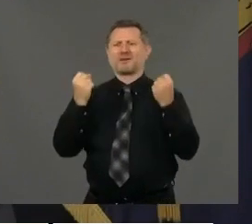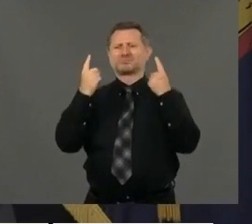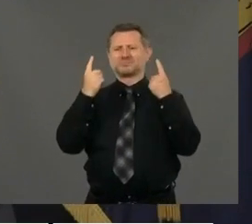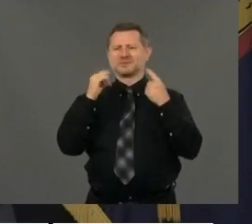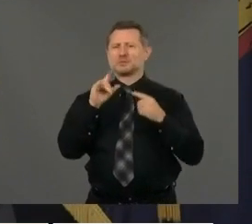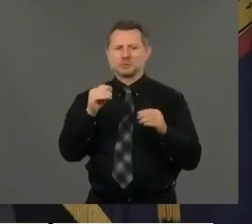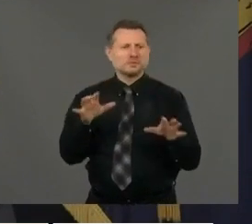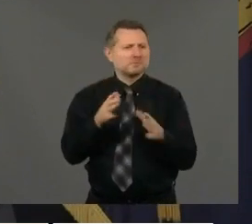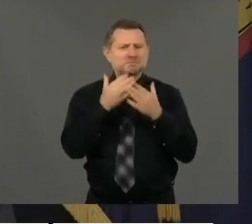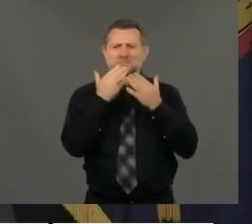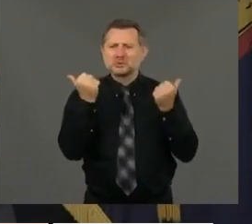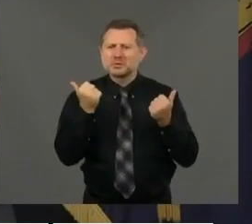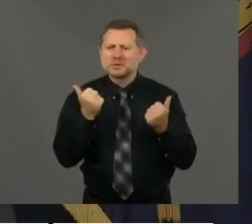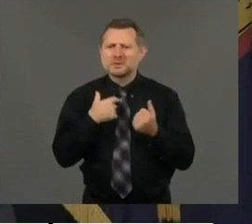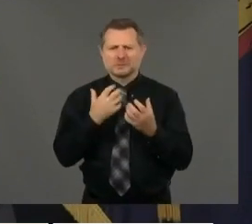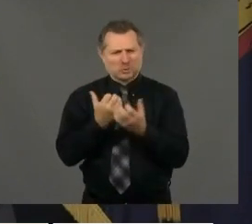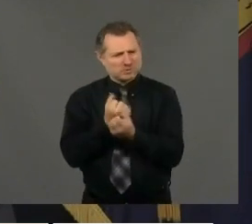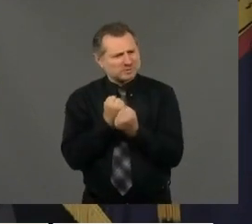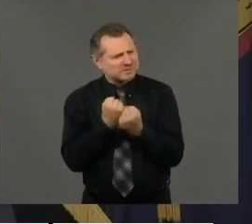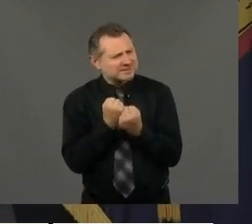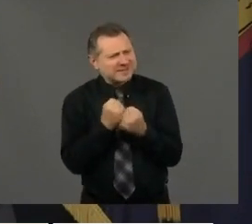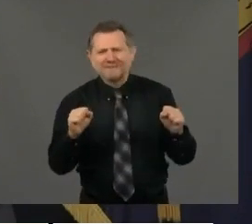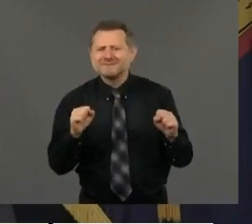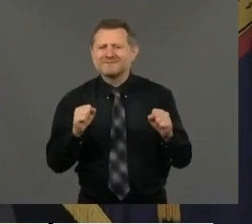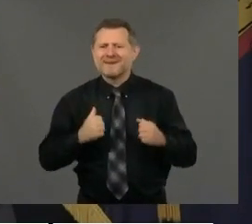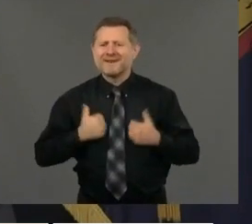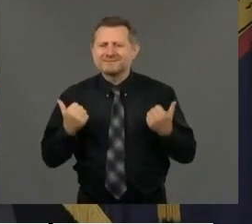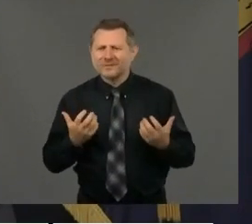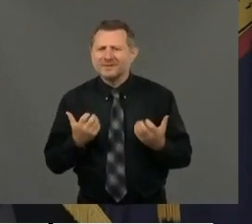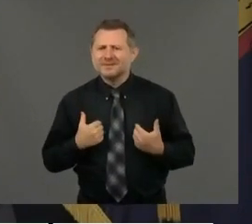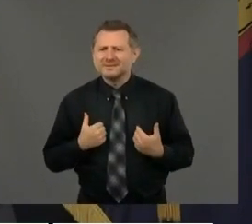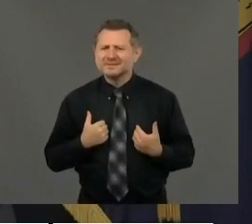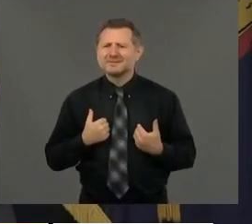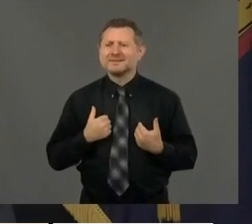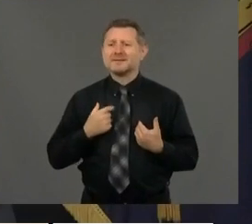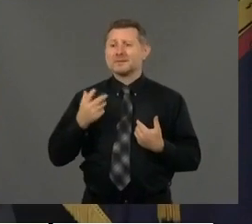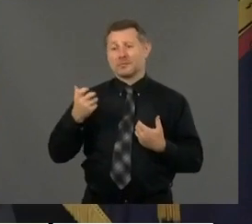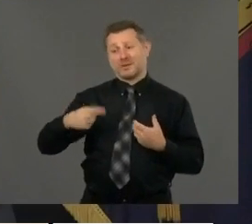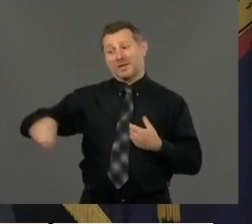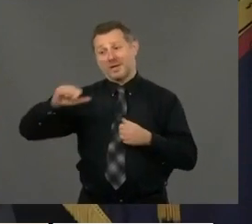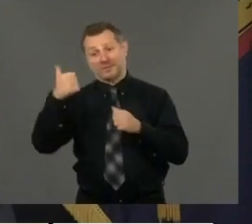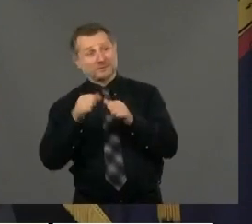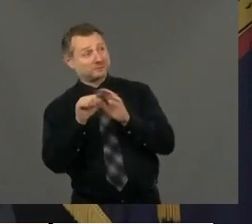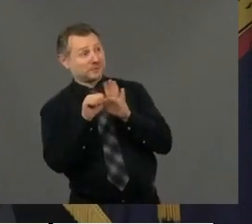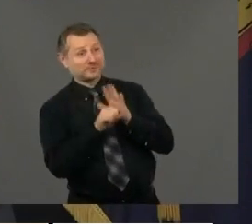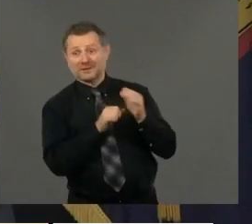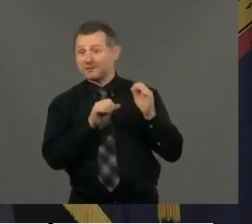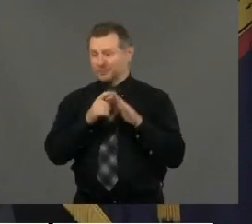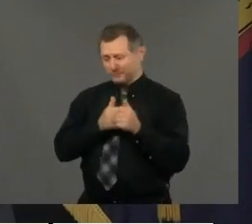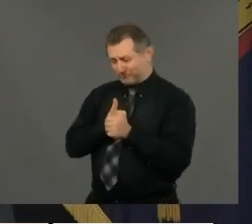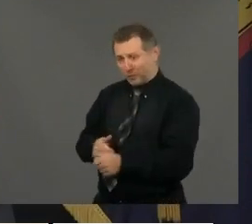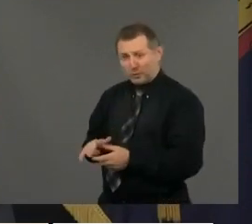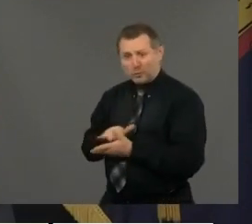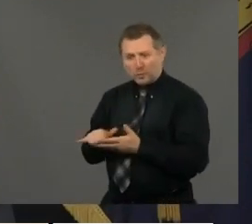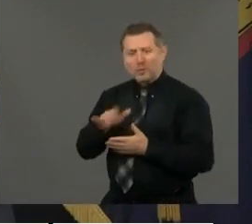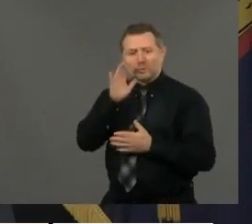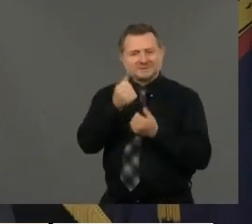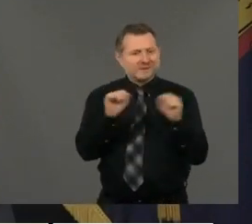THROUGH IT AGAIN, AND I HOPE THIS NATION GETS THE MESSAGE, AND THOSE OTHER STATES GET THE